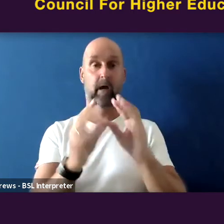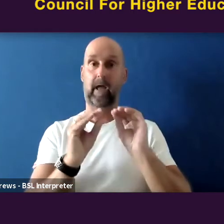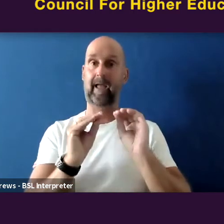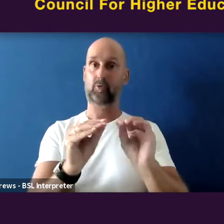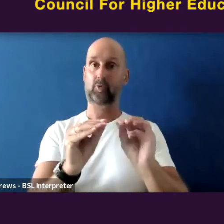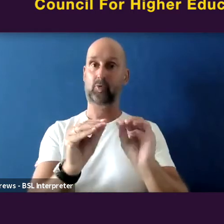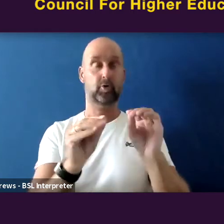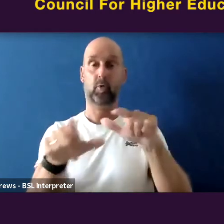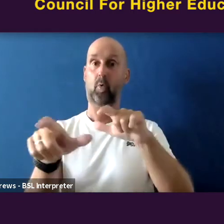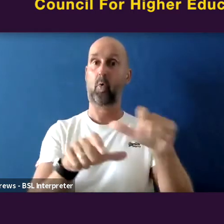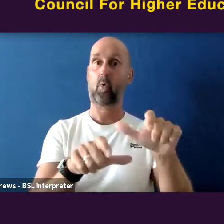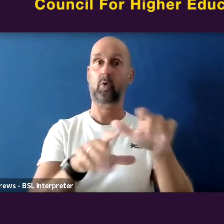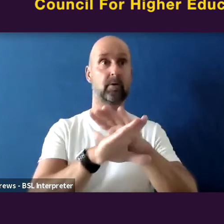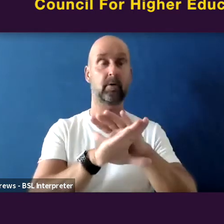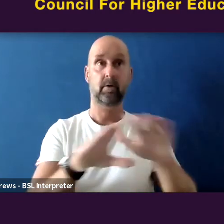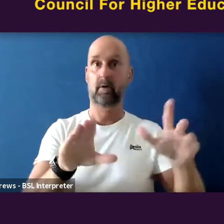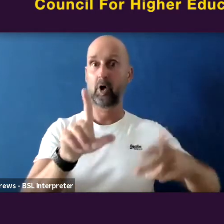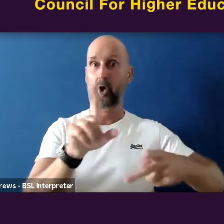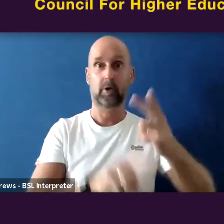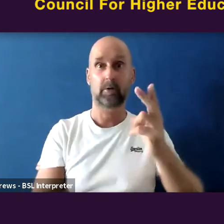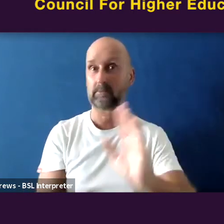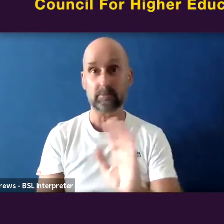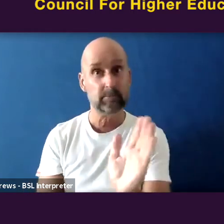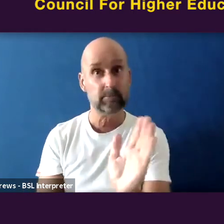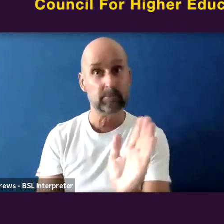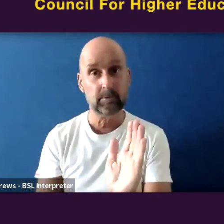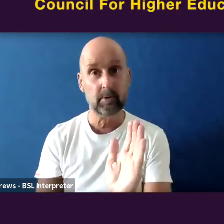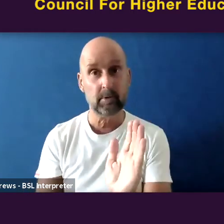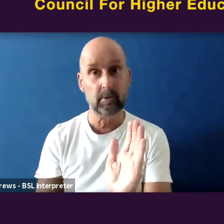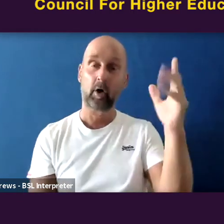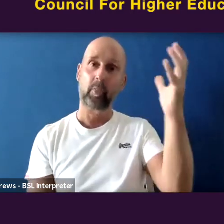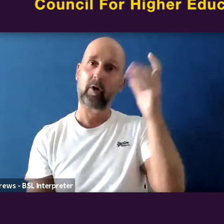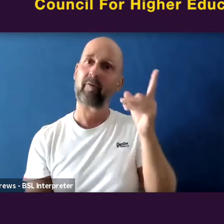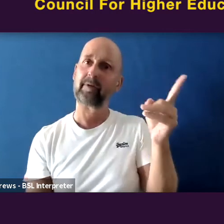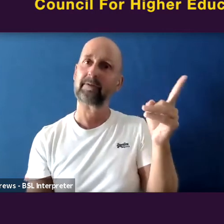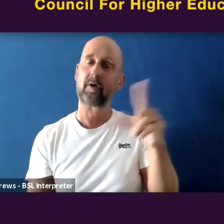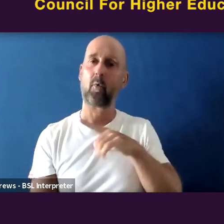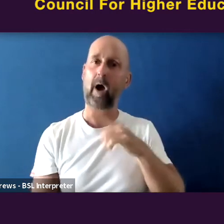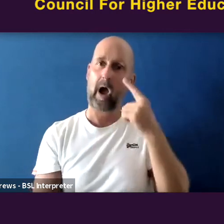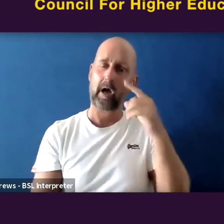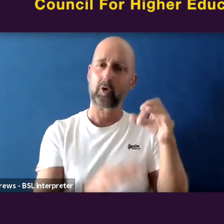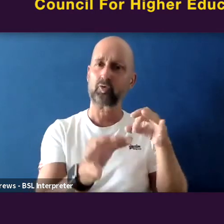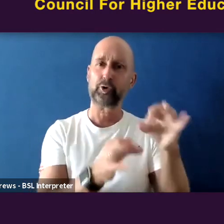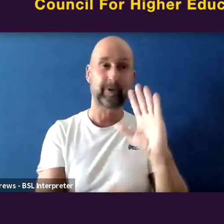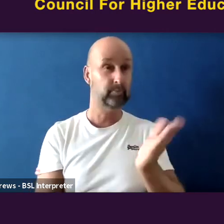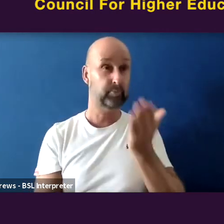must not face cuts, or the Government is being strategically short-sighted and risks